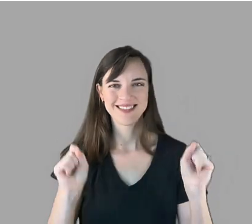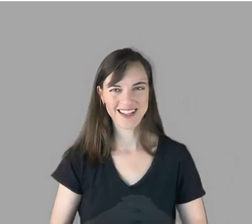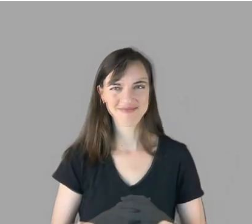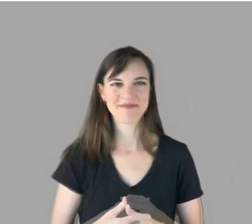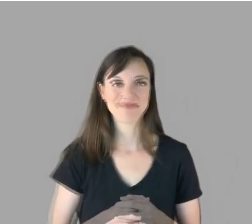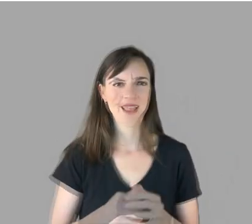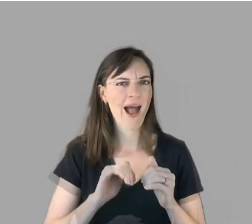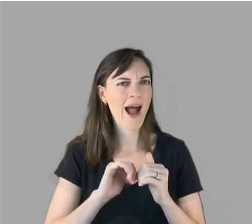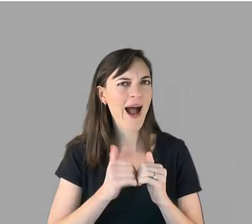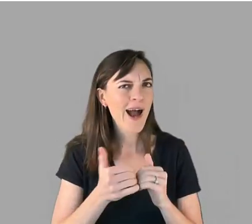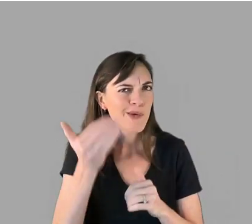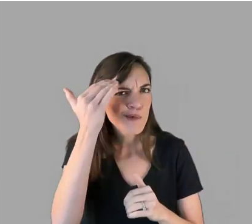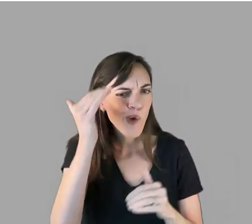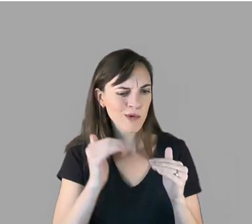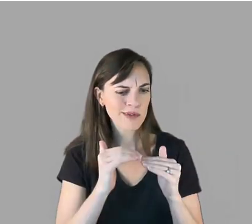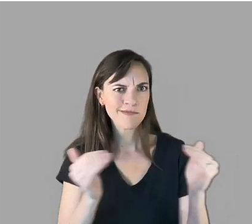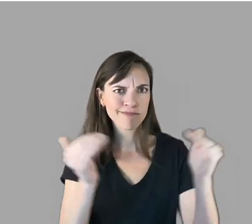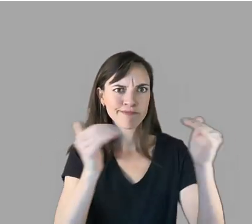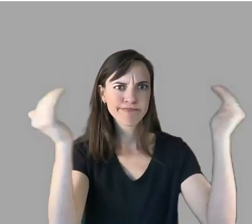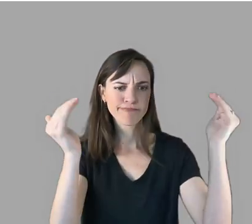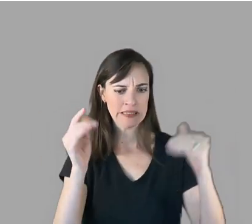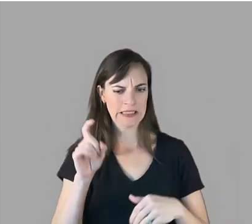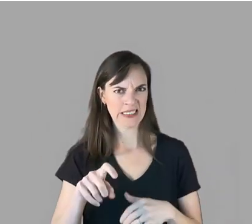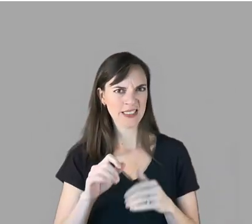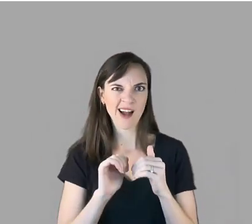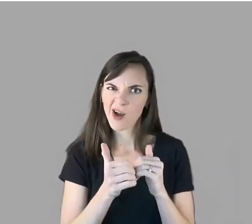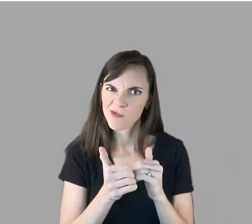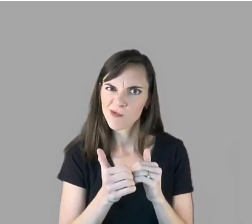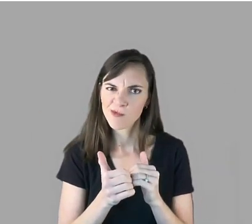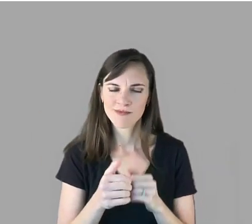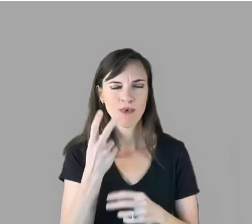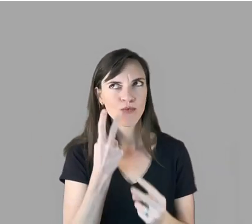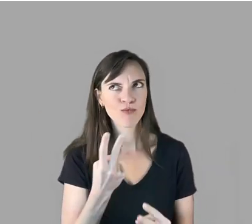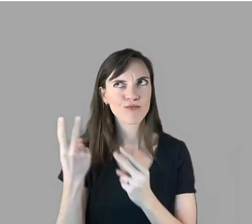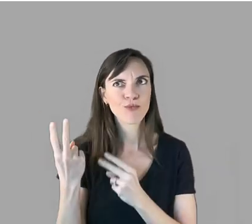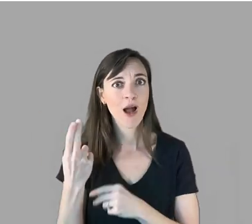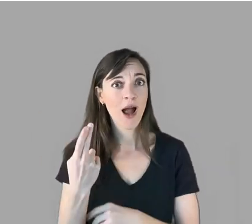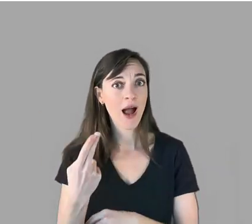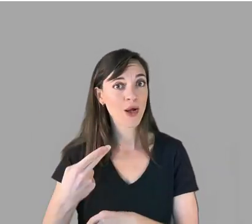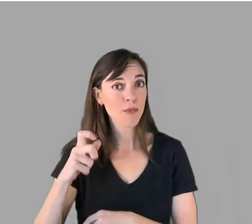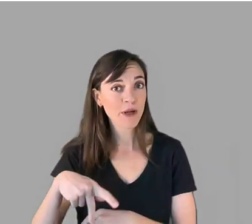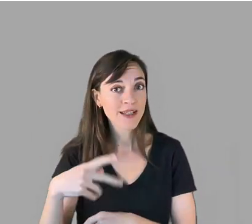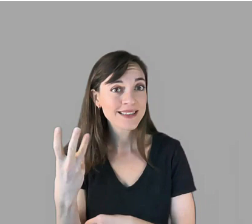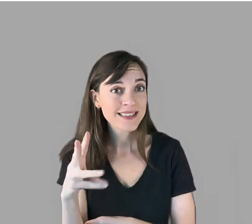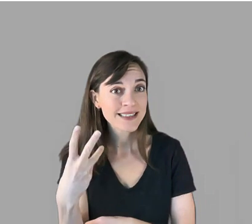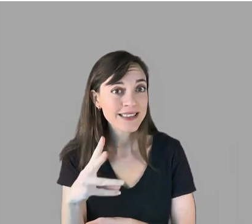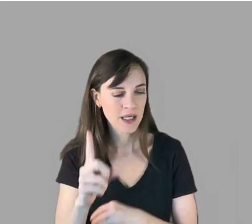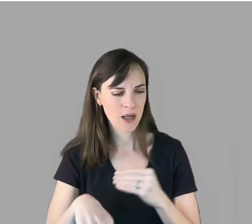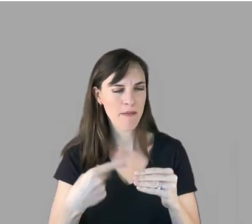How do you know what tier a student needs for intervention? As seen in HLP 16 on explicit instruction…